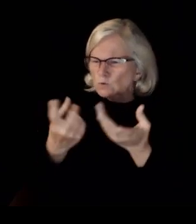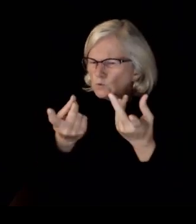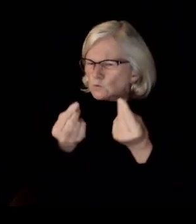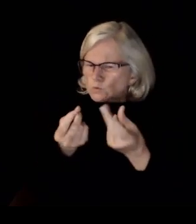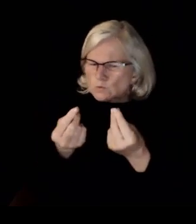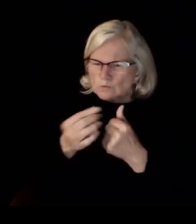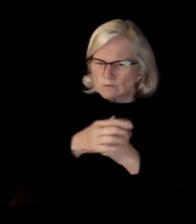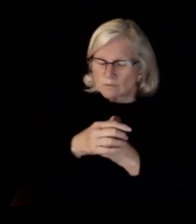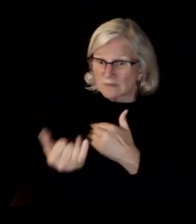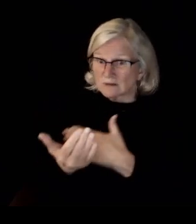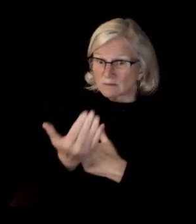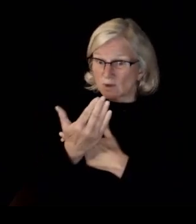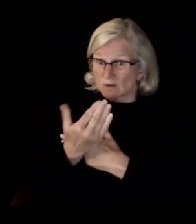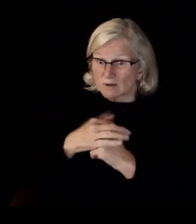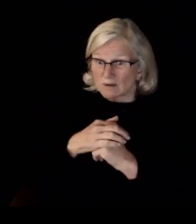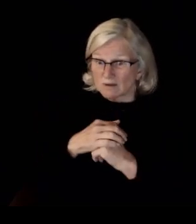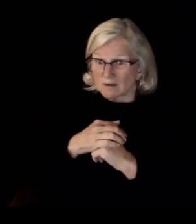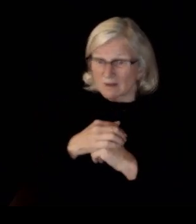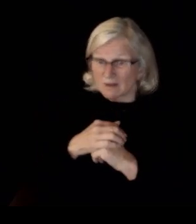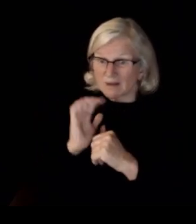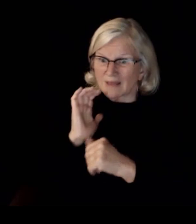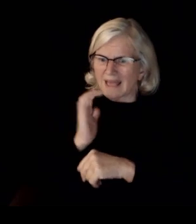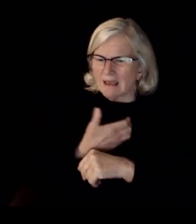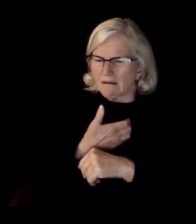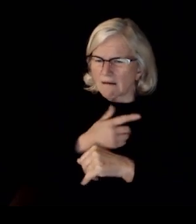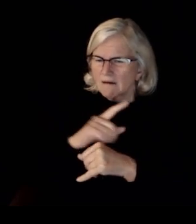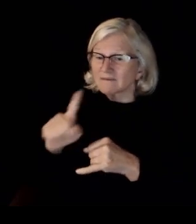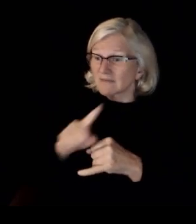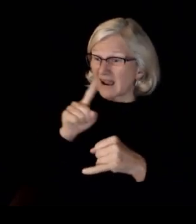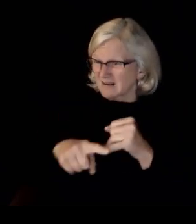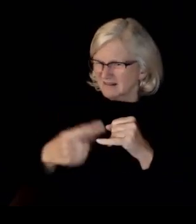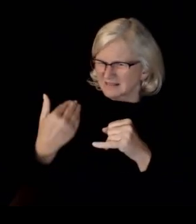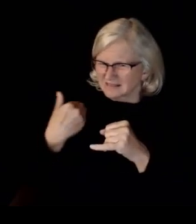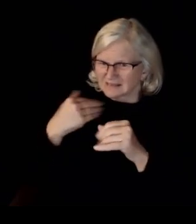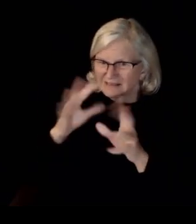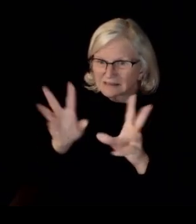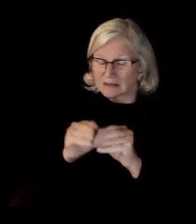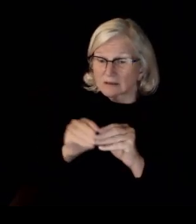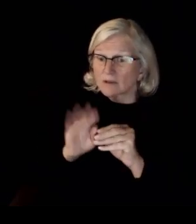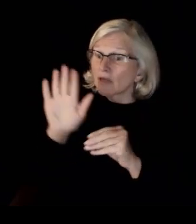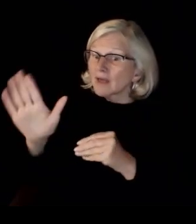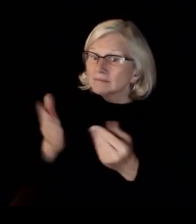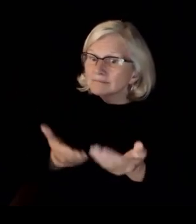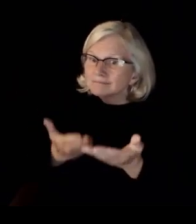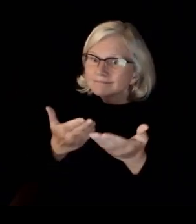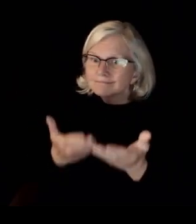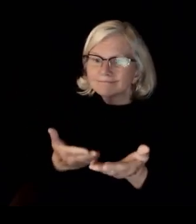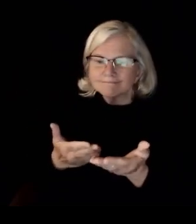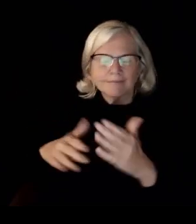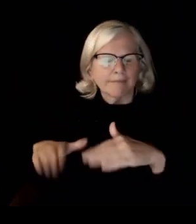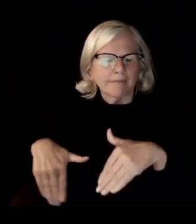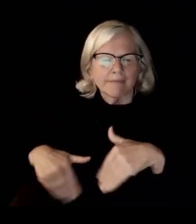they have not compiled all of their recommendations yet. In our concluding conversation this morning,